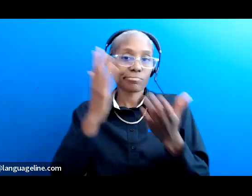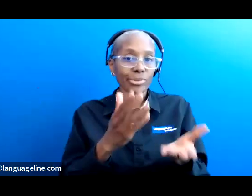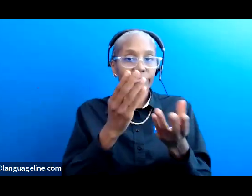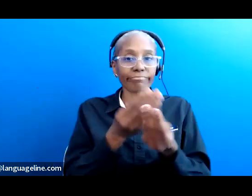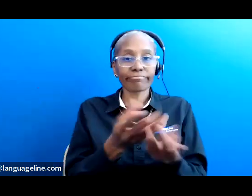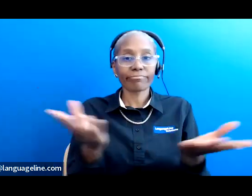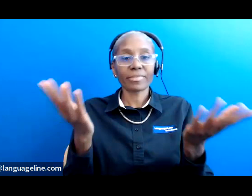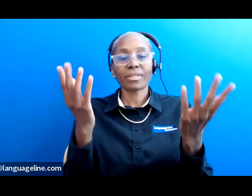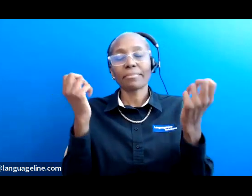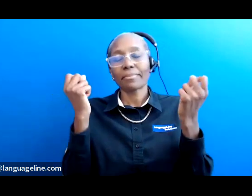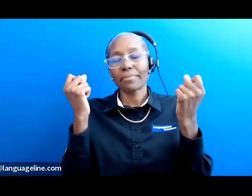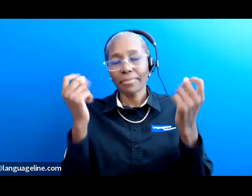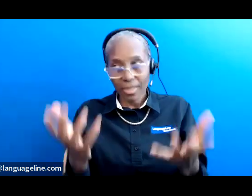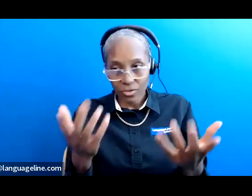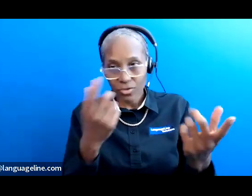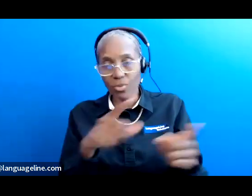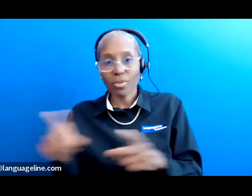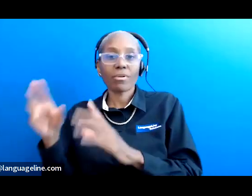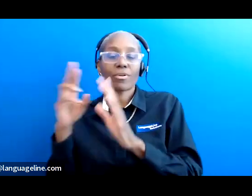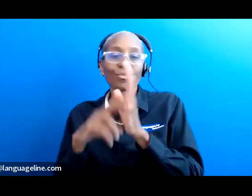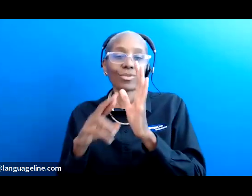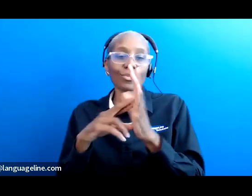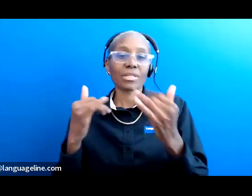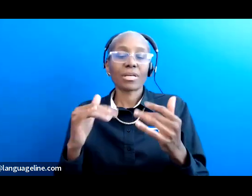There's so much that's going on in research right now. This is really a boon time.